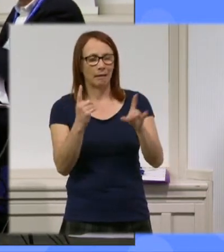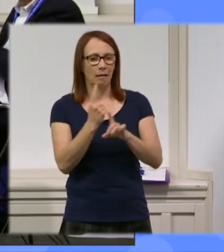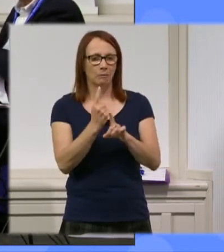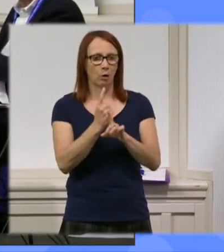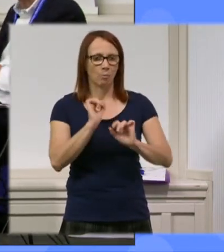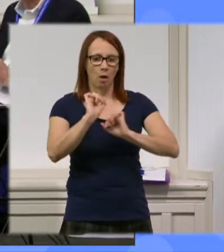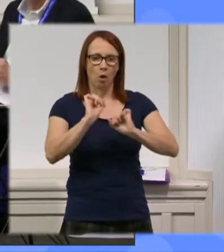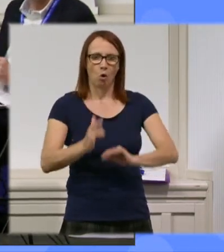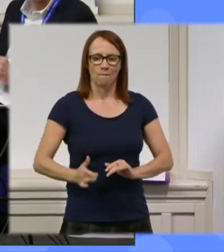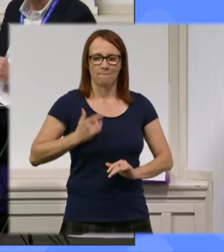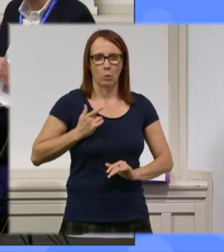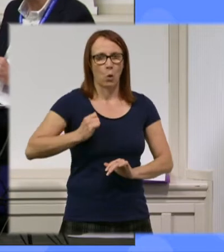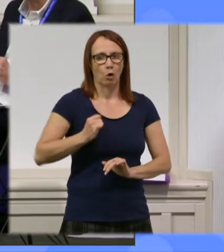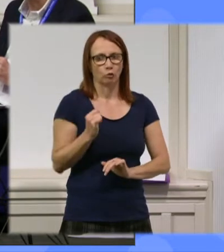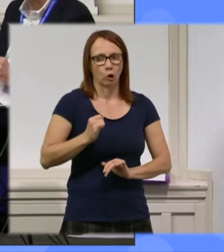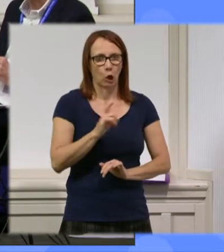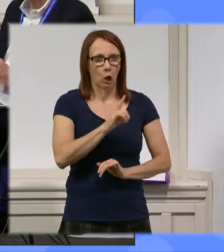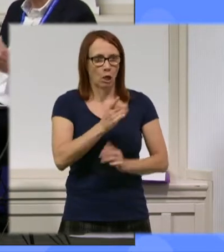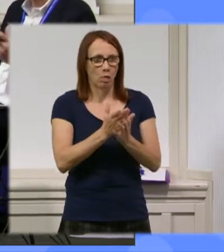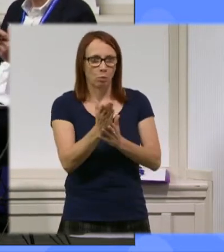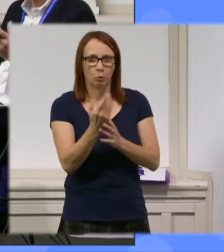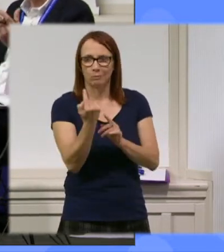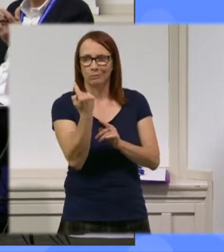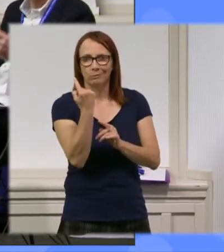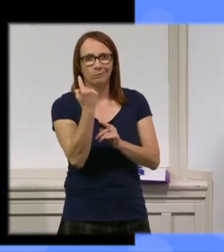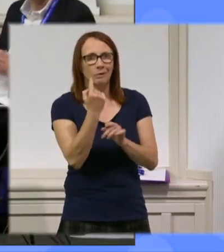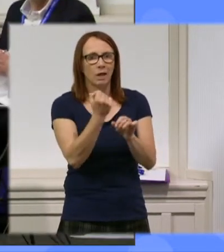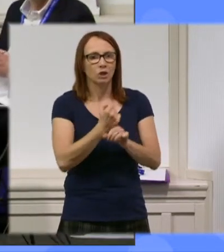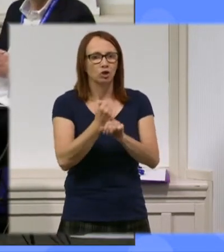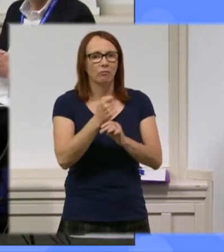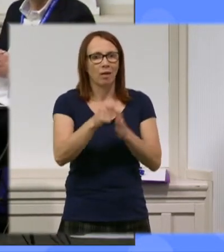light of the recent general election and also as we have been Chris the fact that